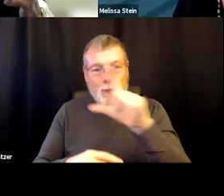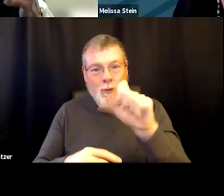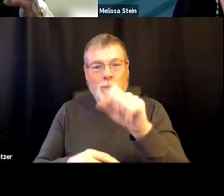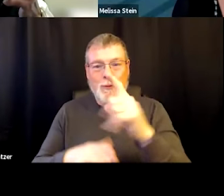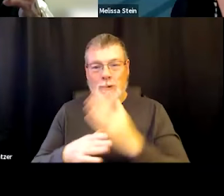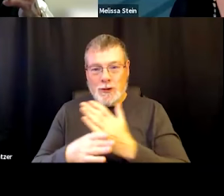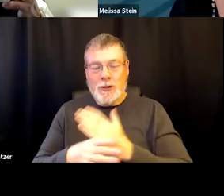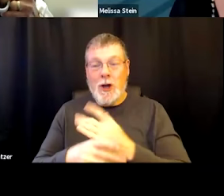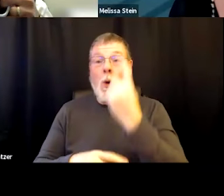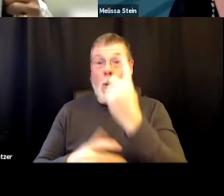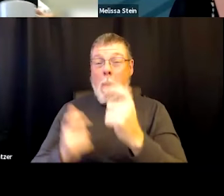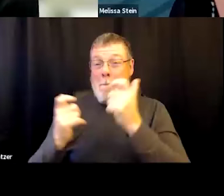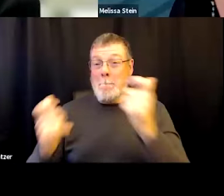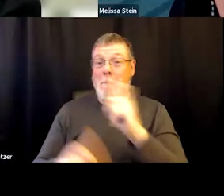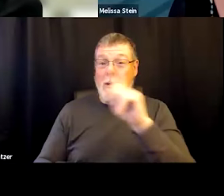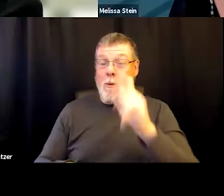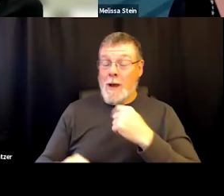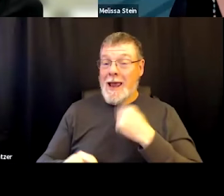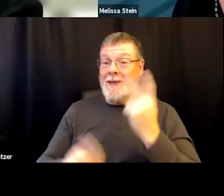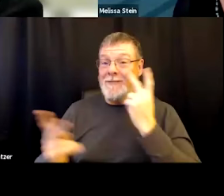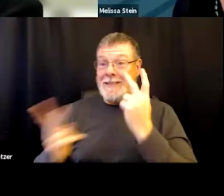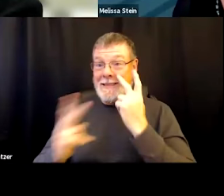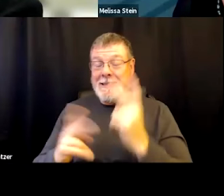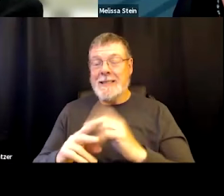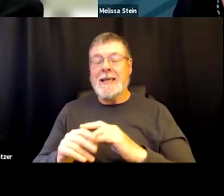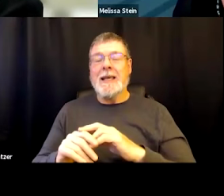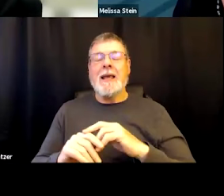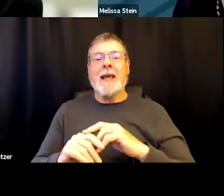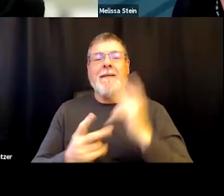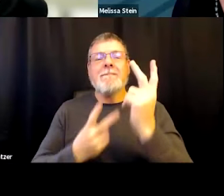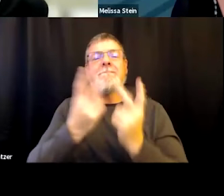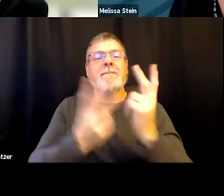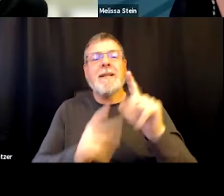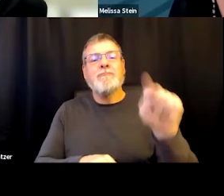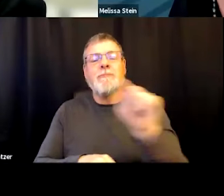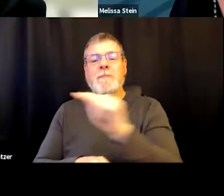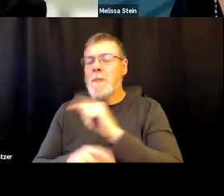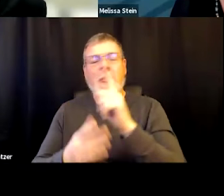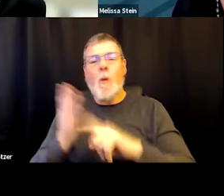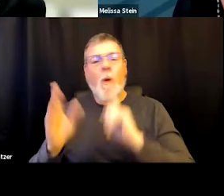That's one of the biggest questions that I always see when I go out in the field on a site visit, et cetera, is what are the tools that we use